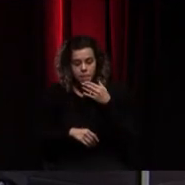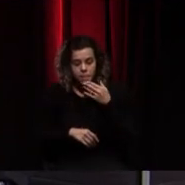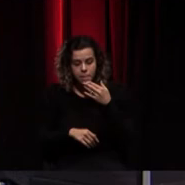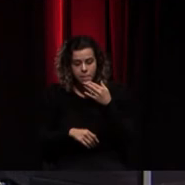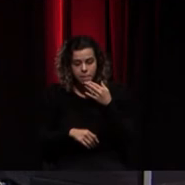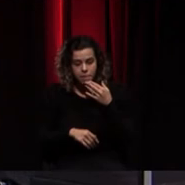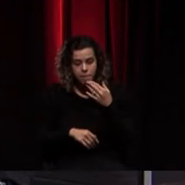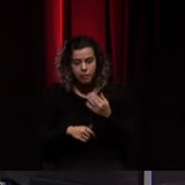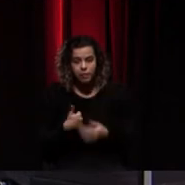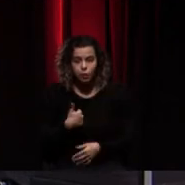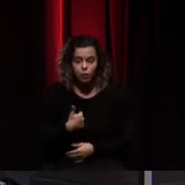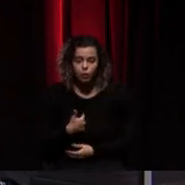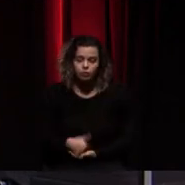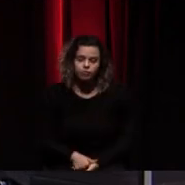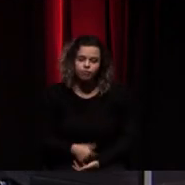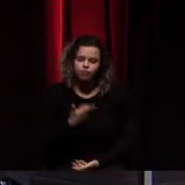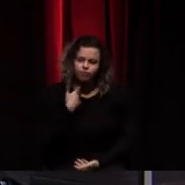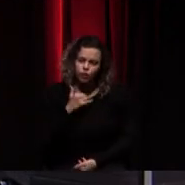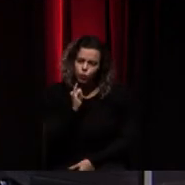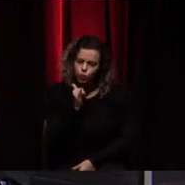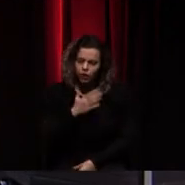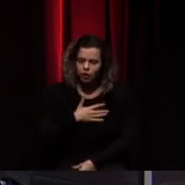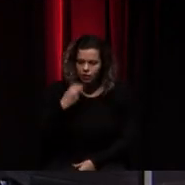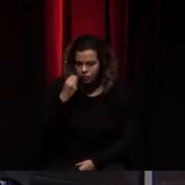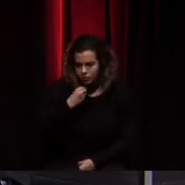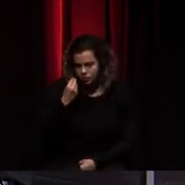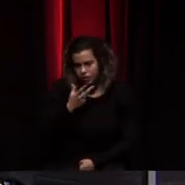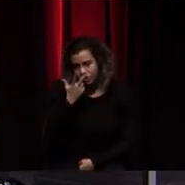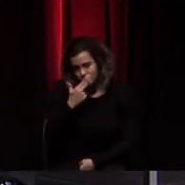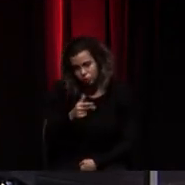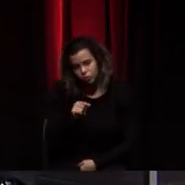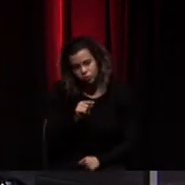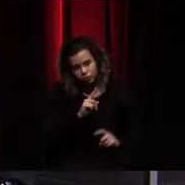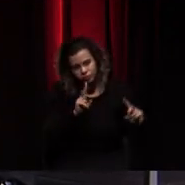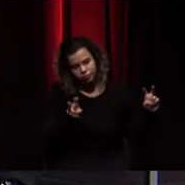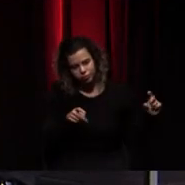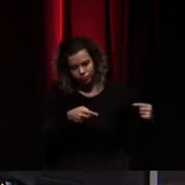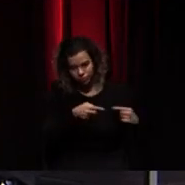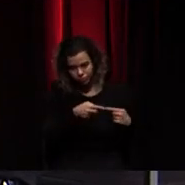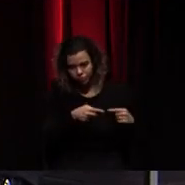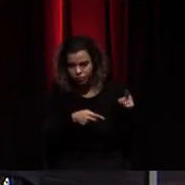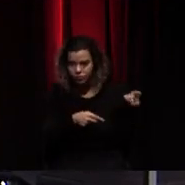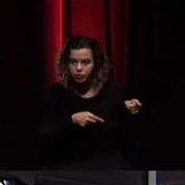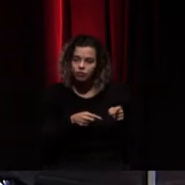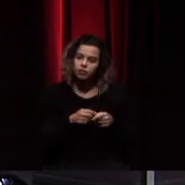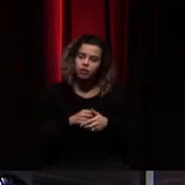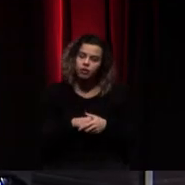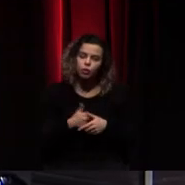I’d like to tell you about my experience Today I manage a project